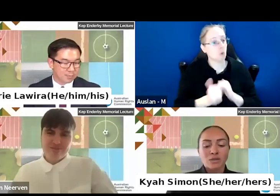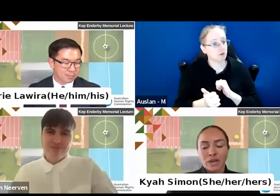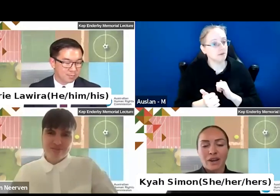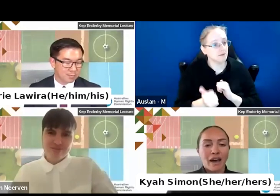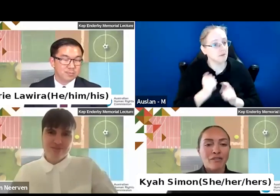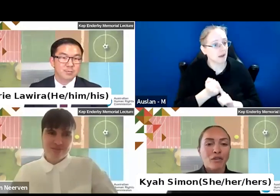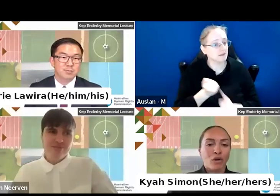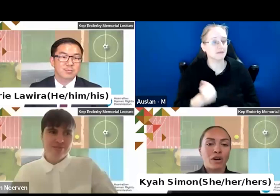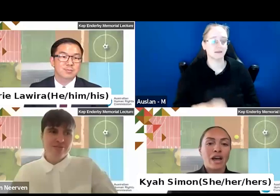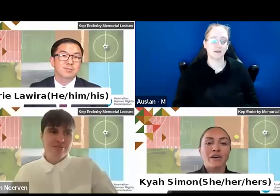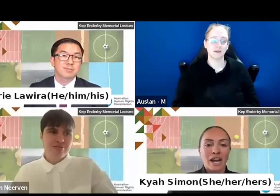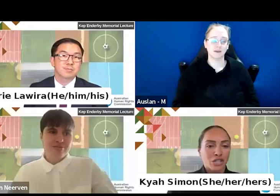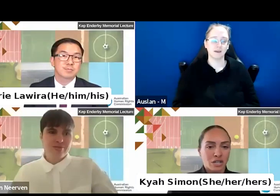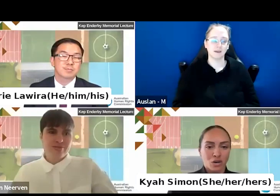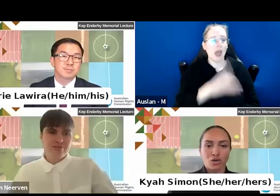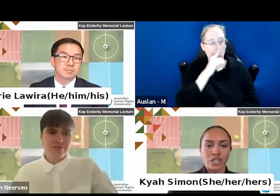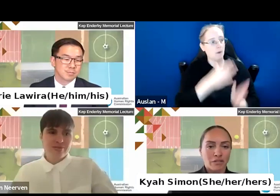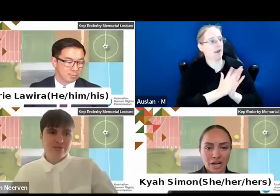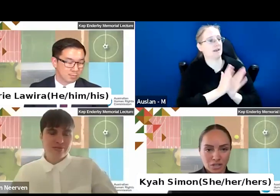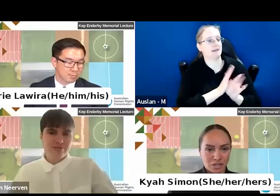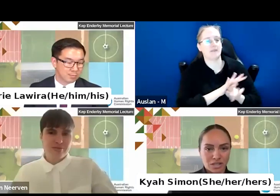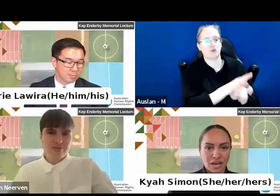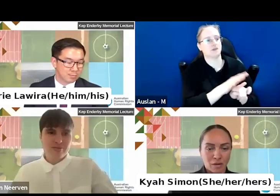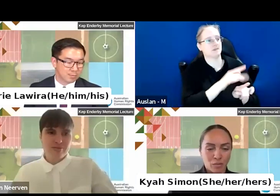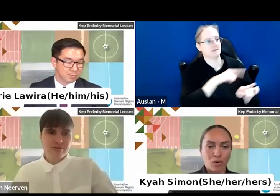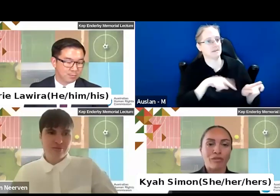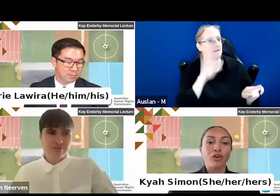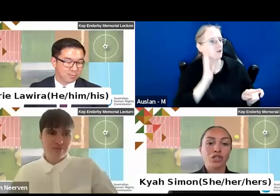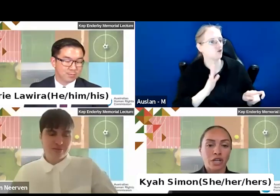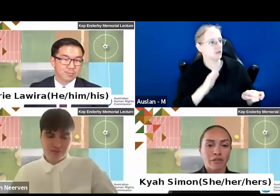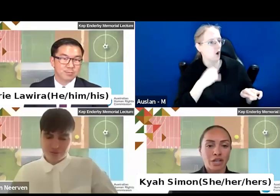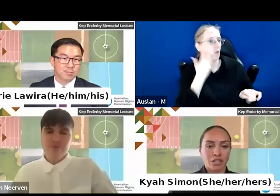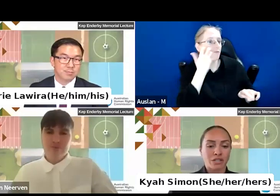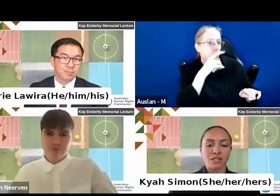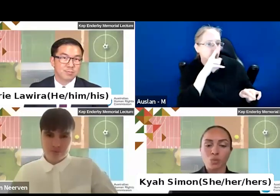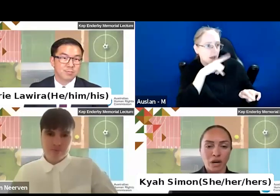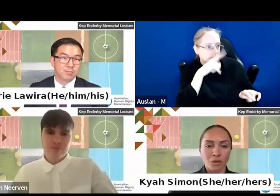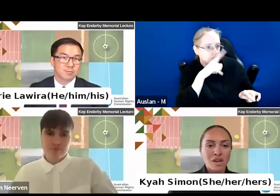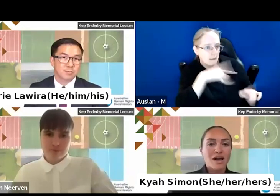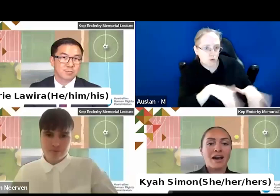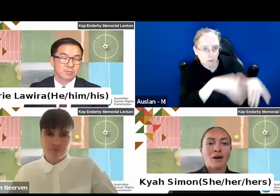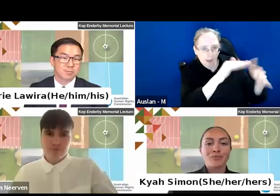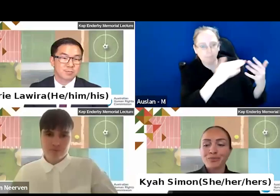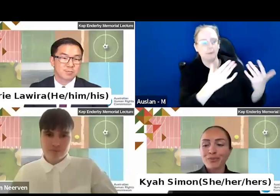we can have on our nation, on generations to come on future generations as well.